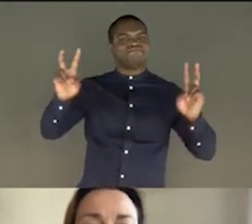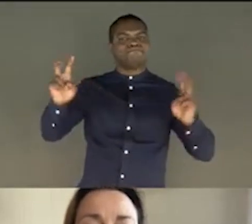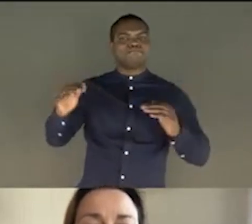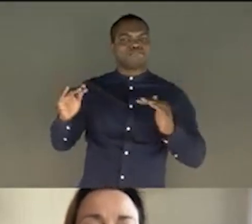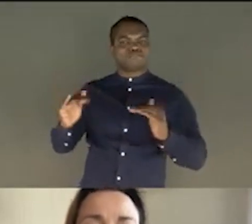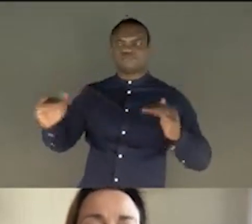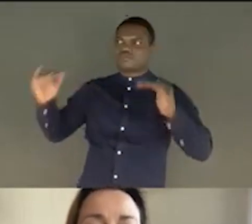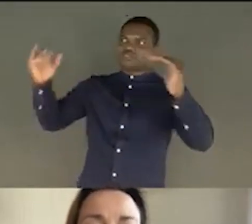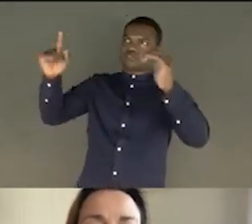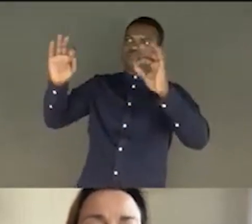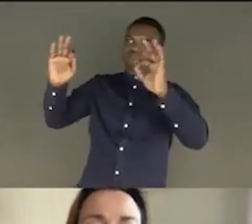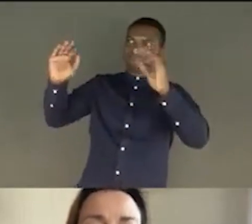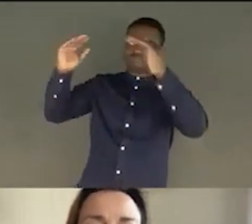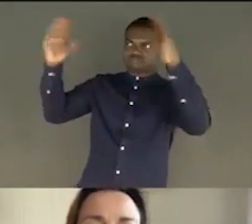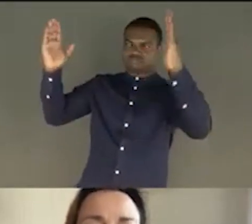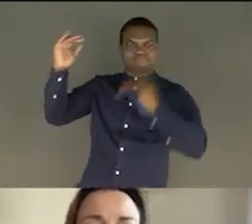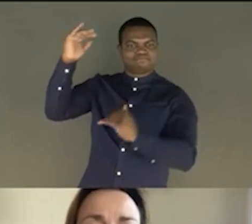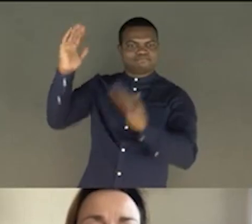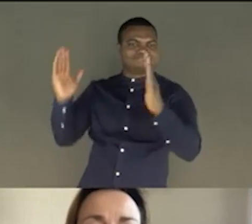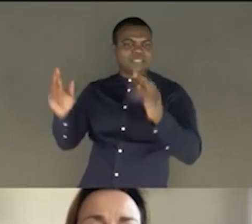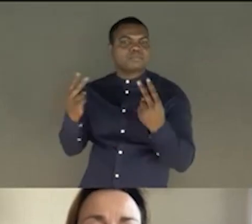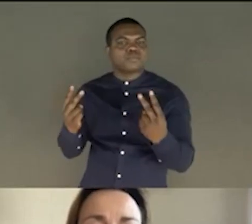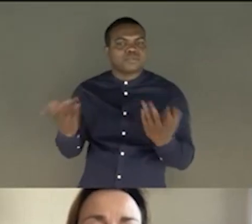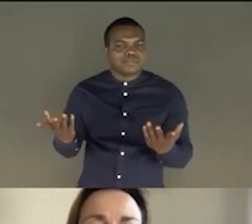So we know that we wanted to stay and work